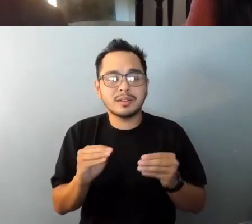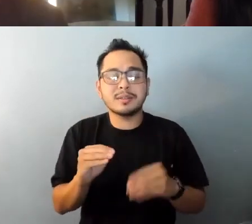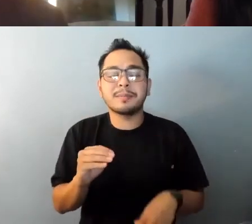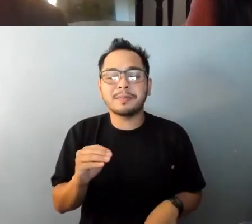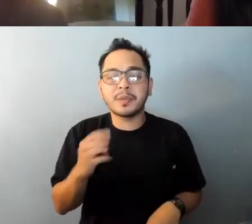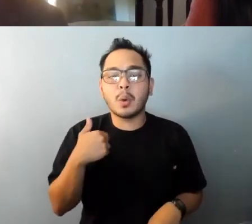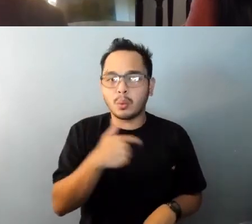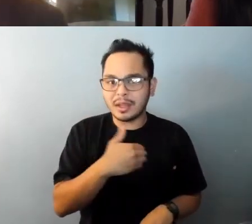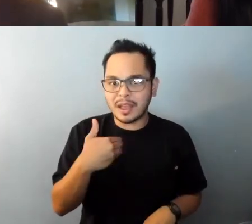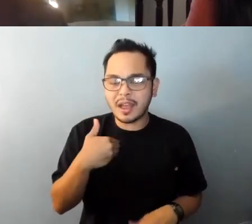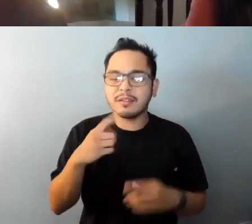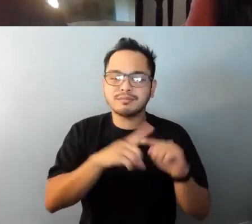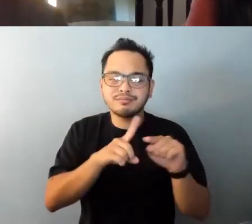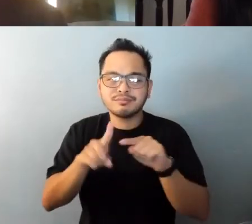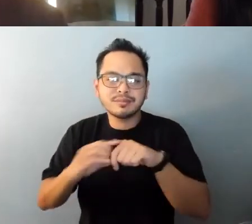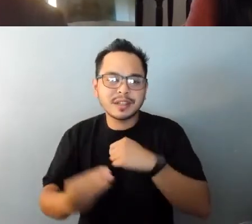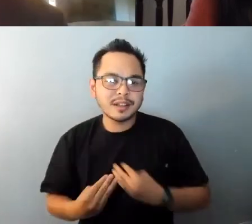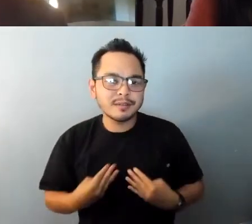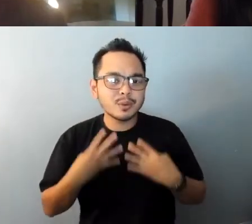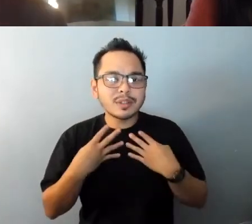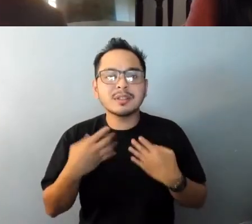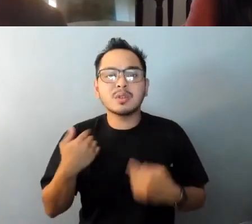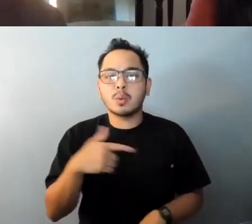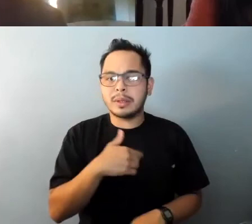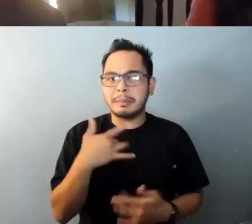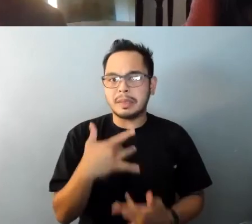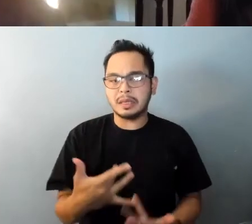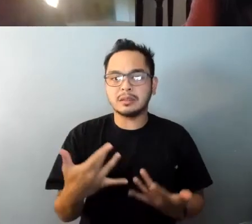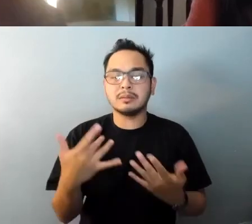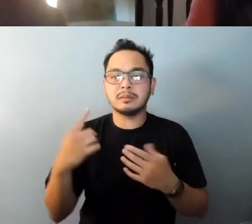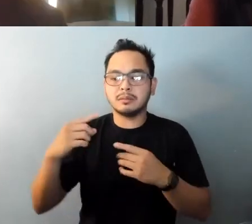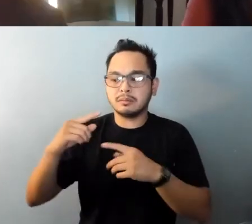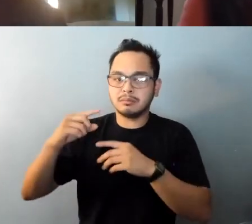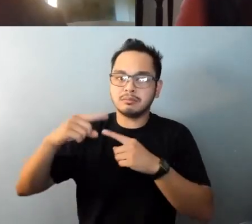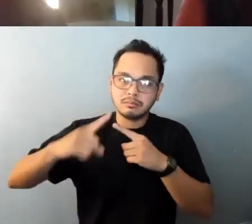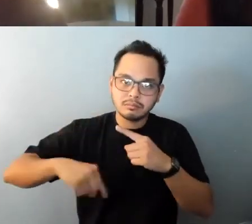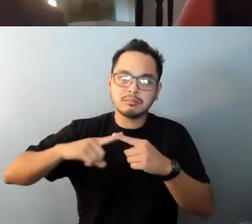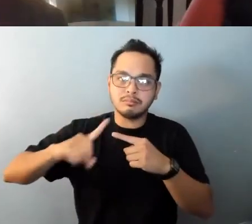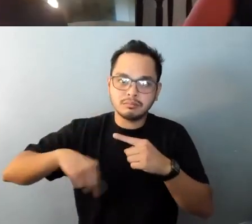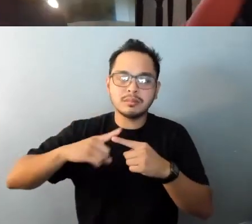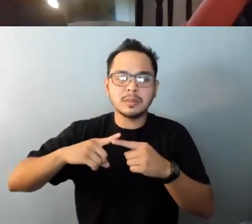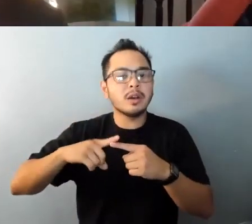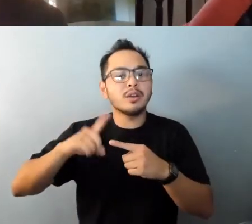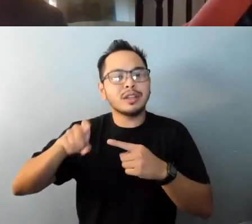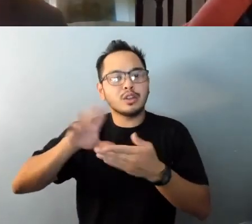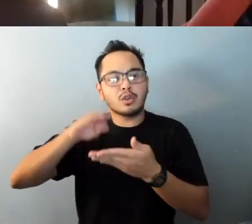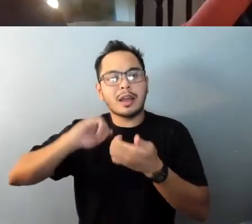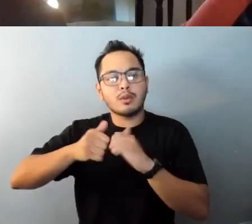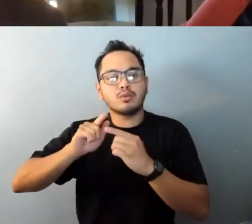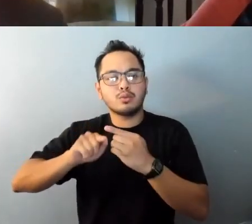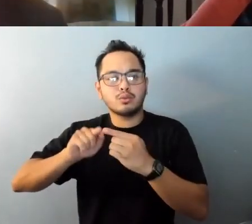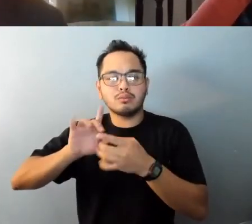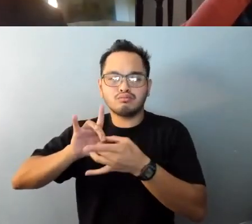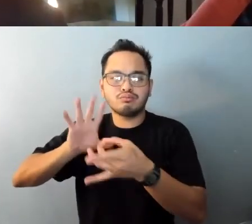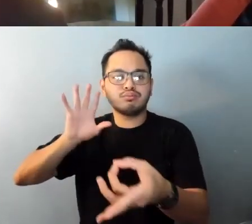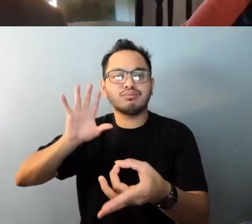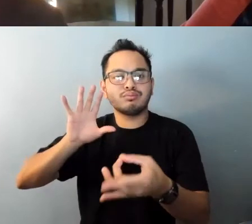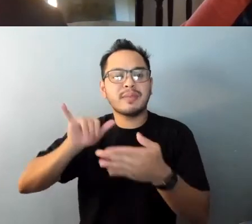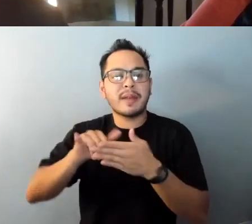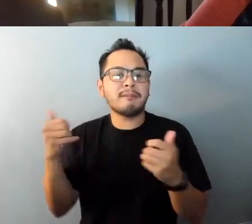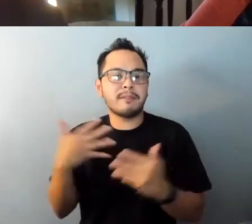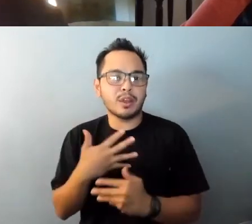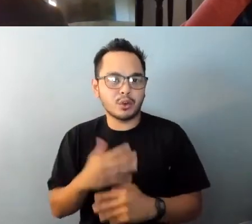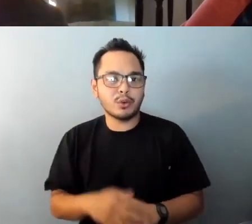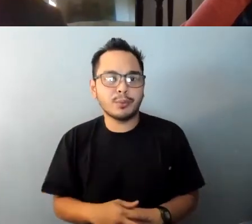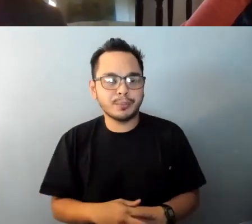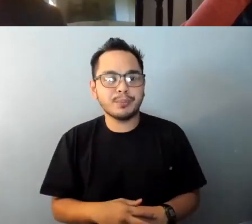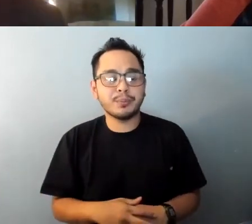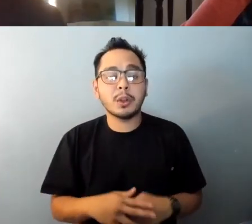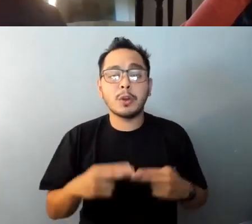we are all very derivative and we do have to let go of that fear. Because, humans are